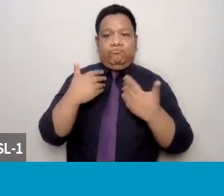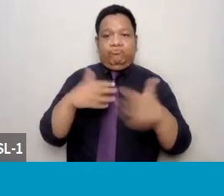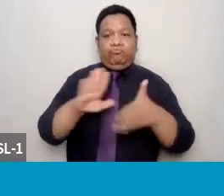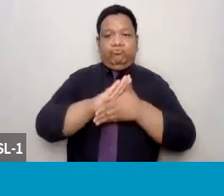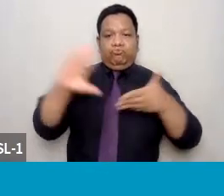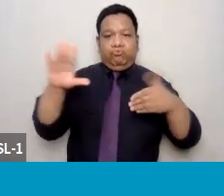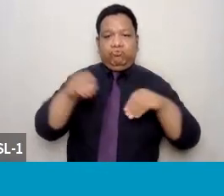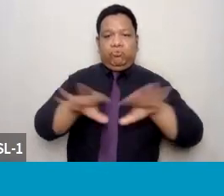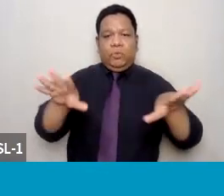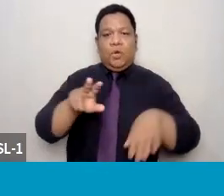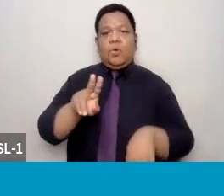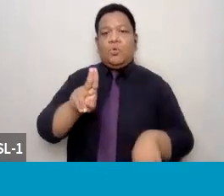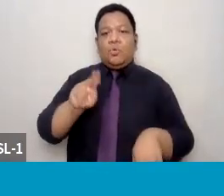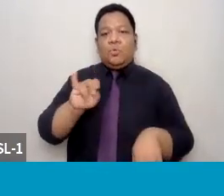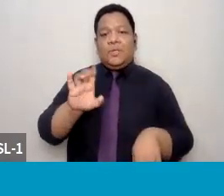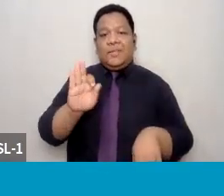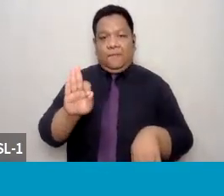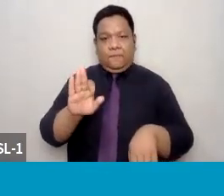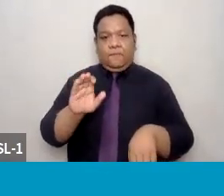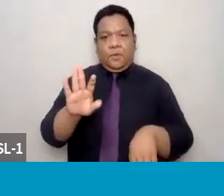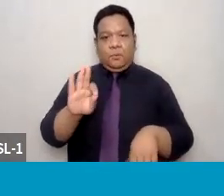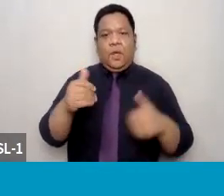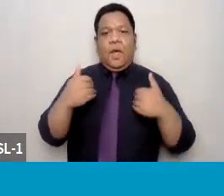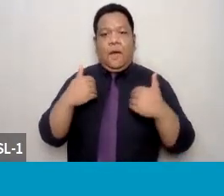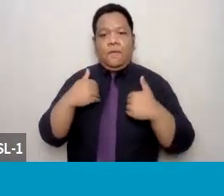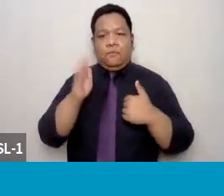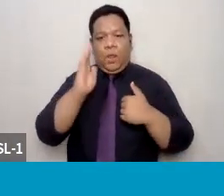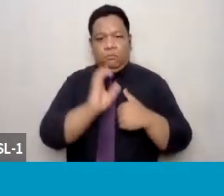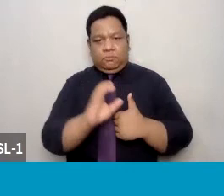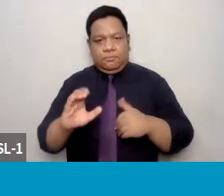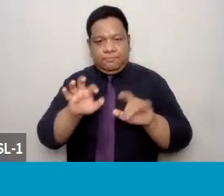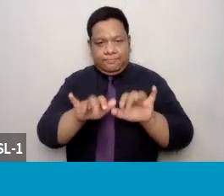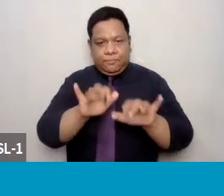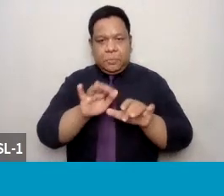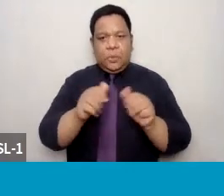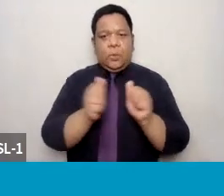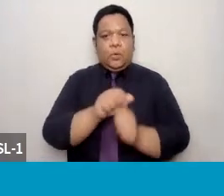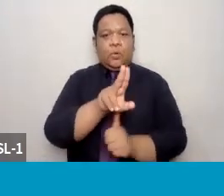We will also upload this with captions or subtitles on the UN Women Facebook page.